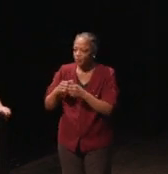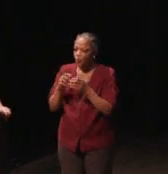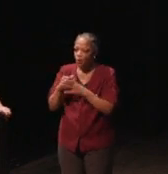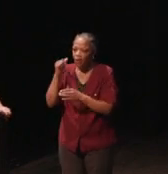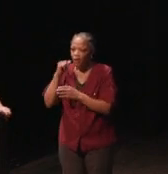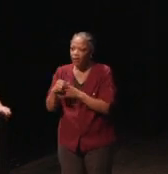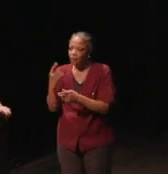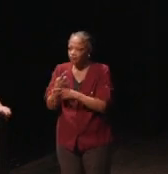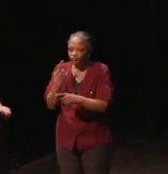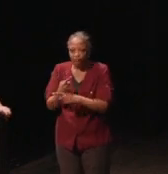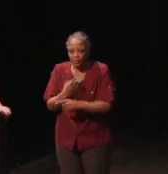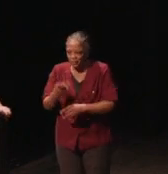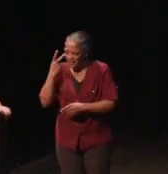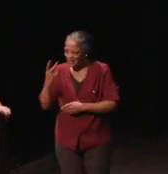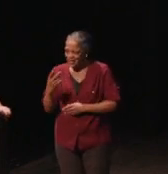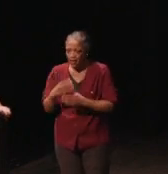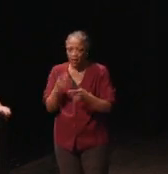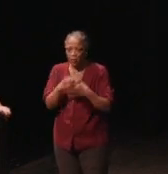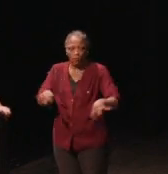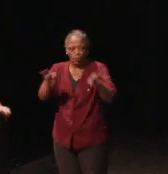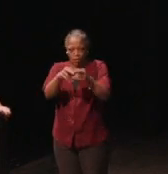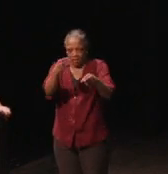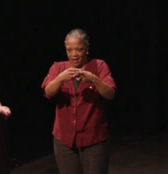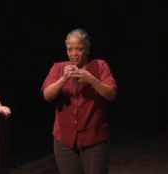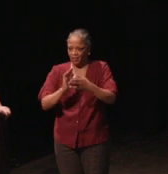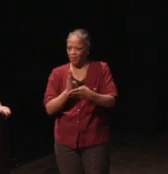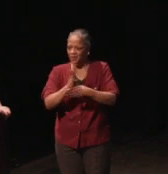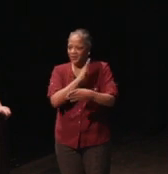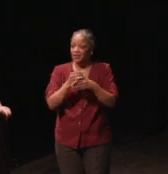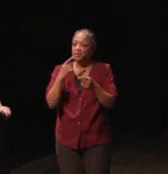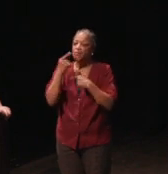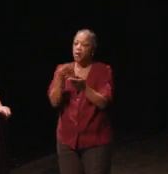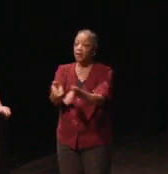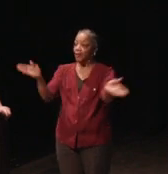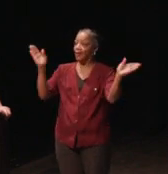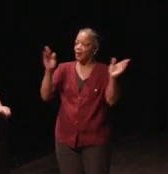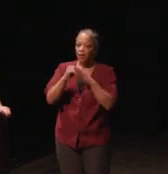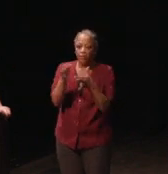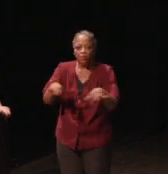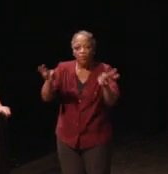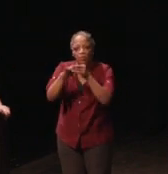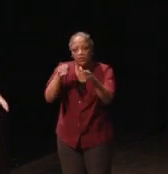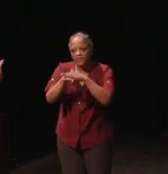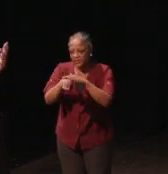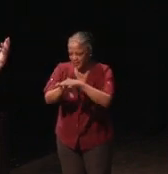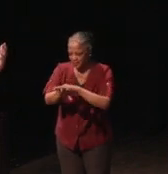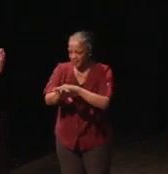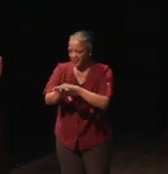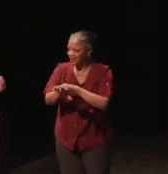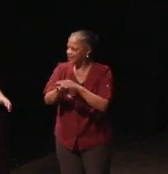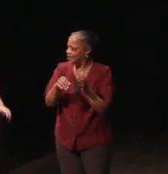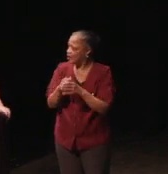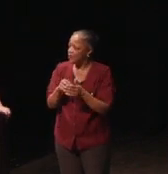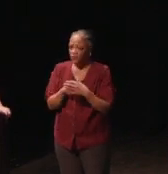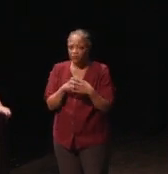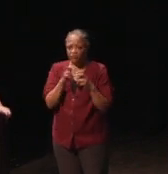see these kind of like really big names in the industry making these public statements about the importance of accessibility, about spending time with the audience.